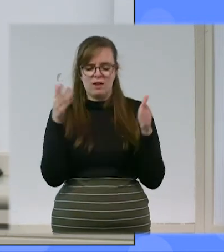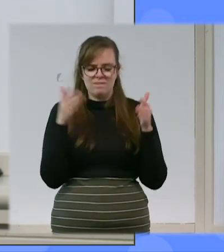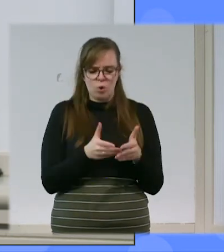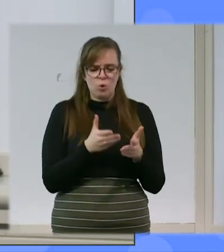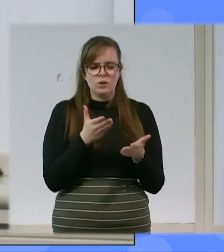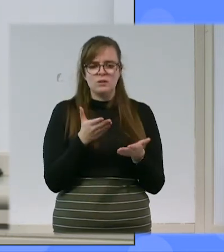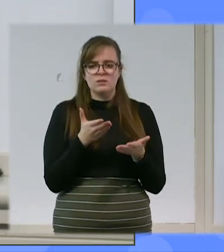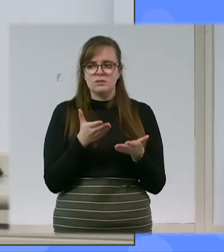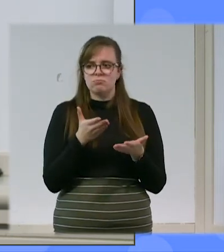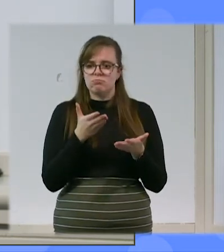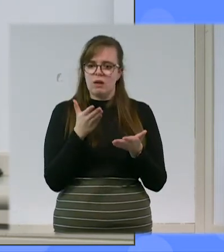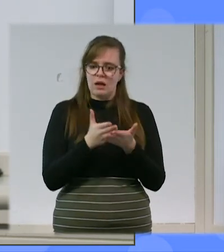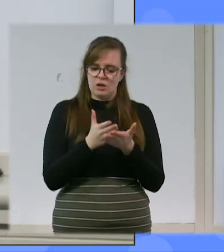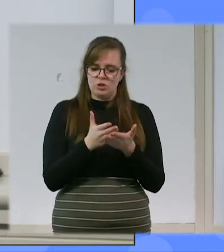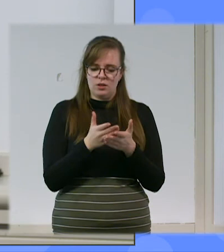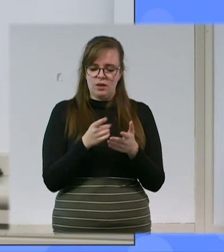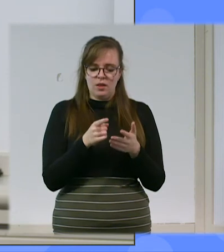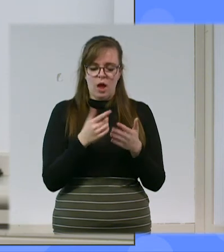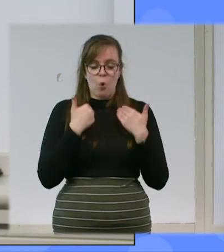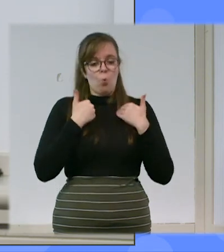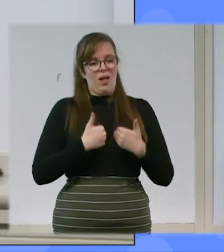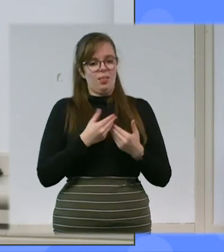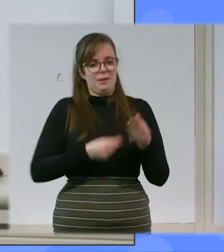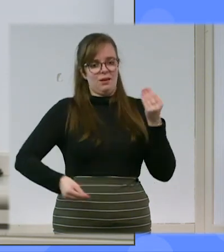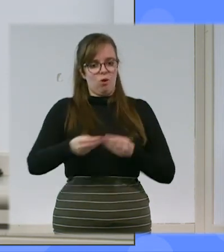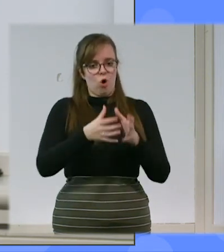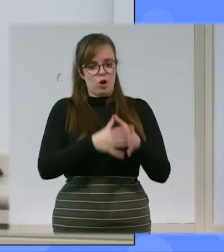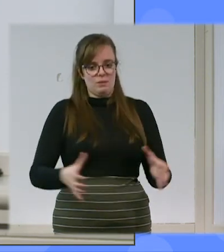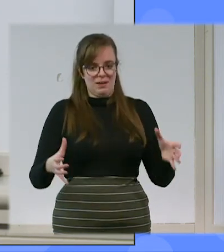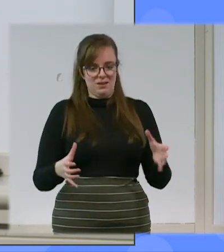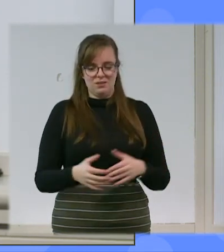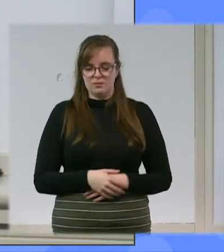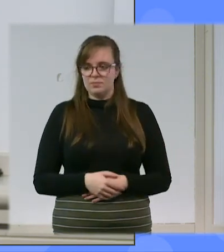building a well-being economy this is one that puts social justice and a